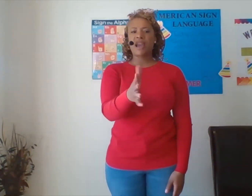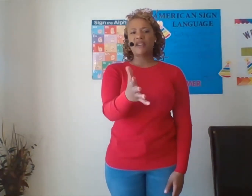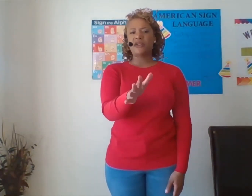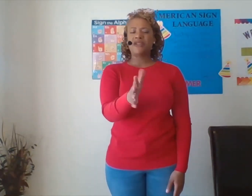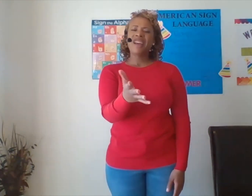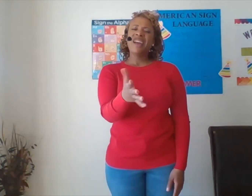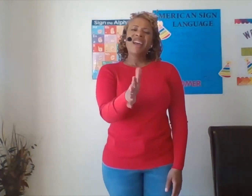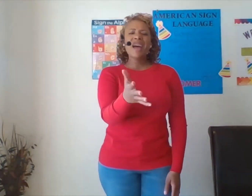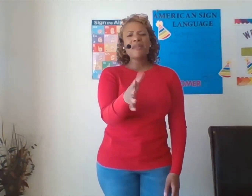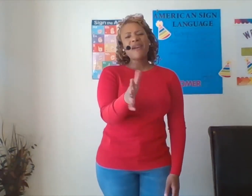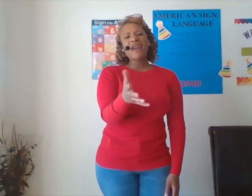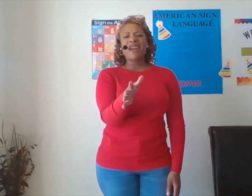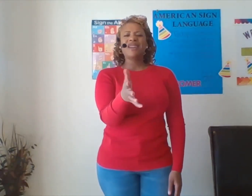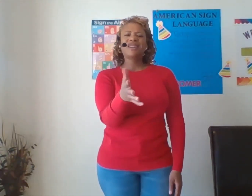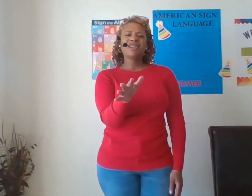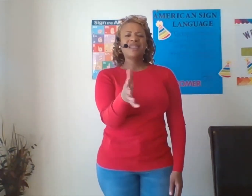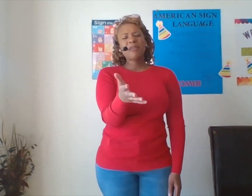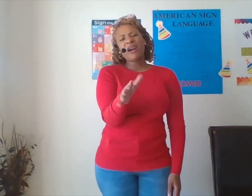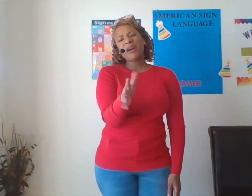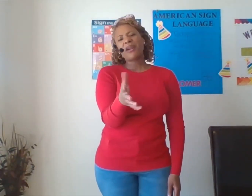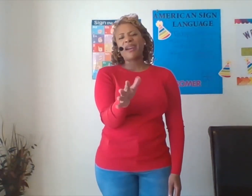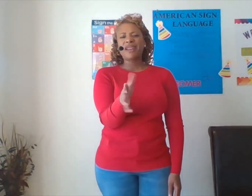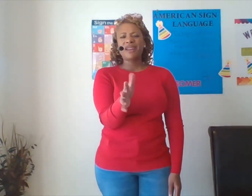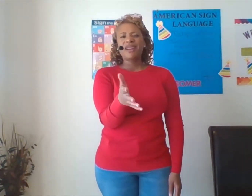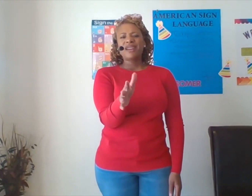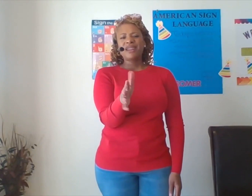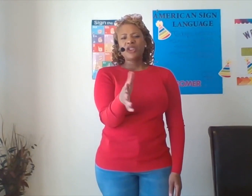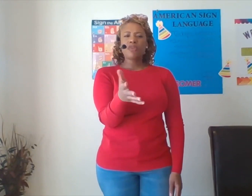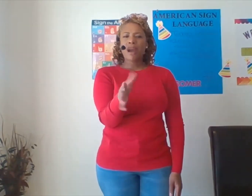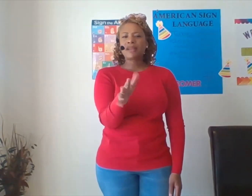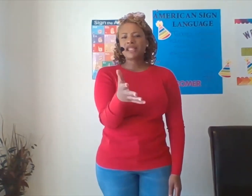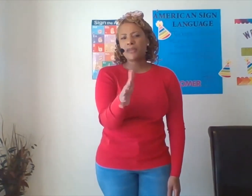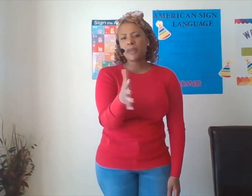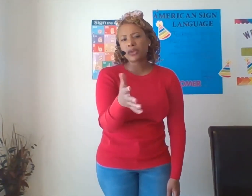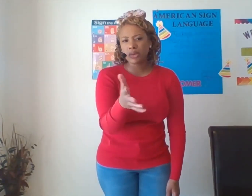back and forth I'm okay I'm I'm all right you've probably seen people do